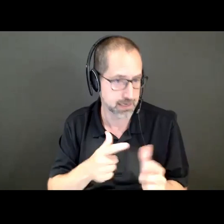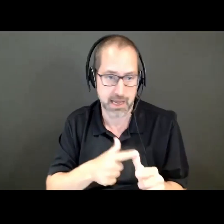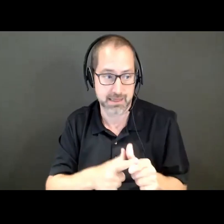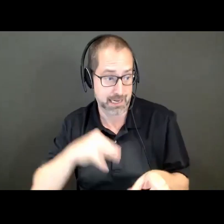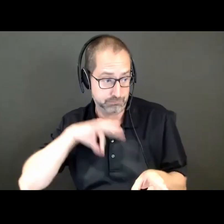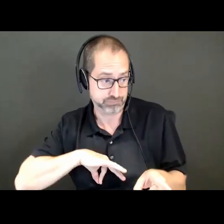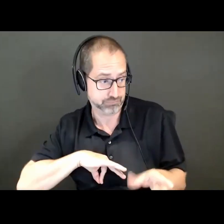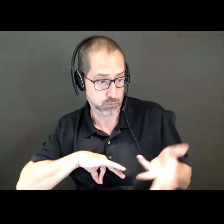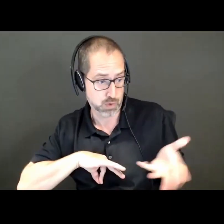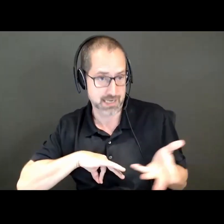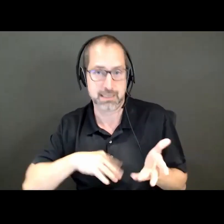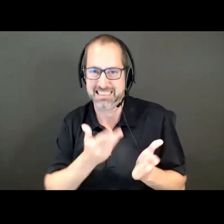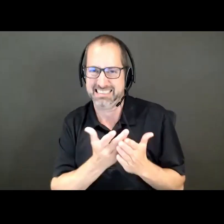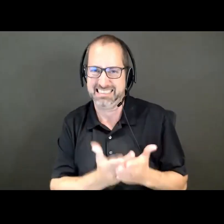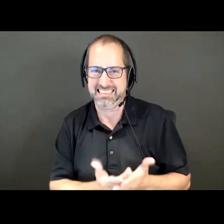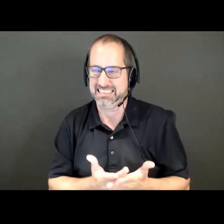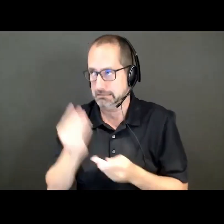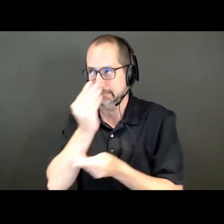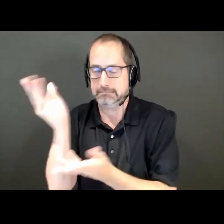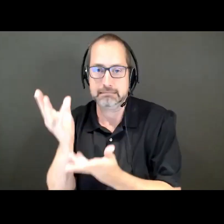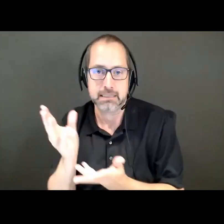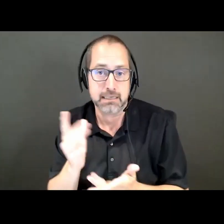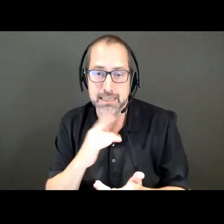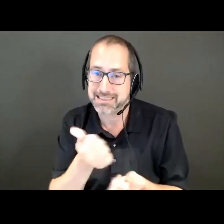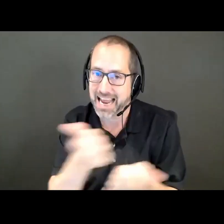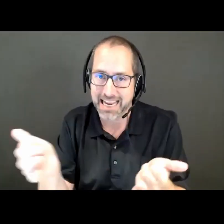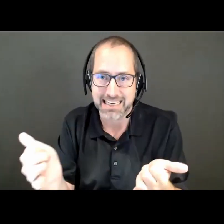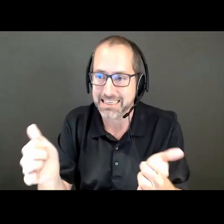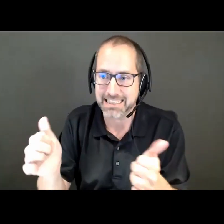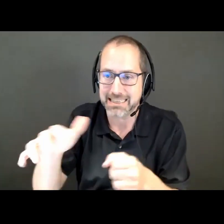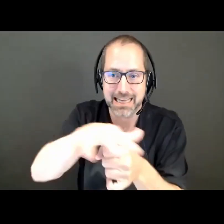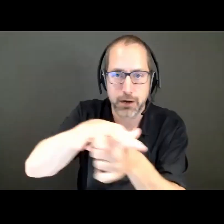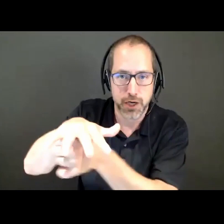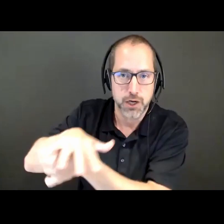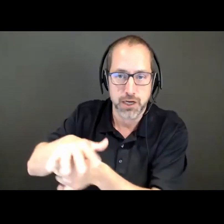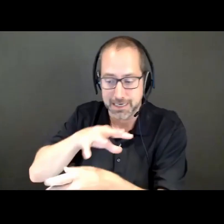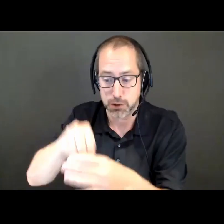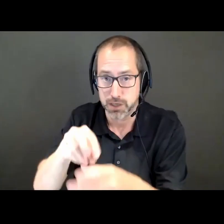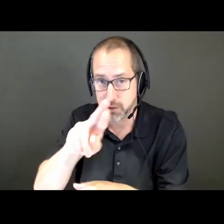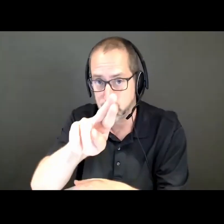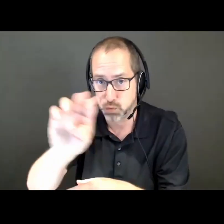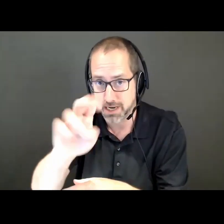catalyze resources for any sector, including for rehabilitation. There was in 2020 a report